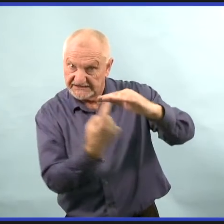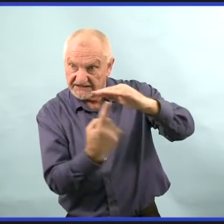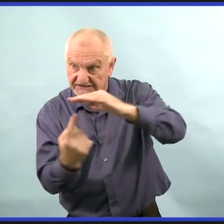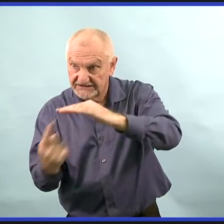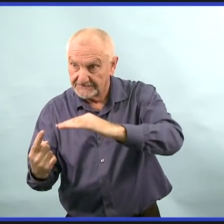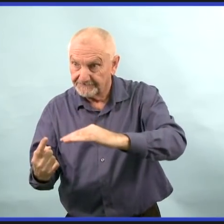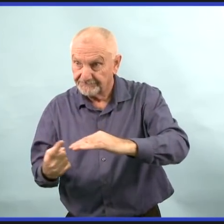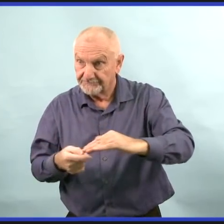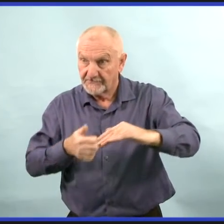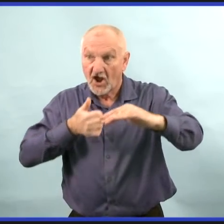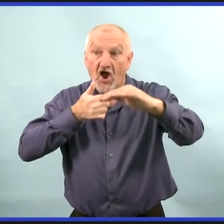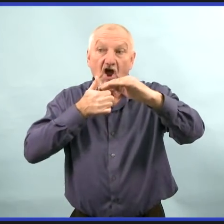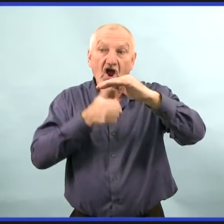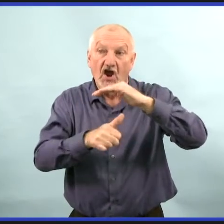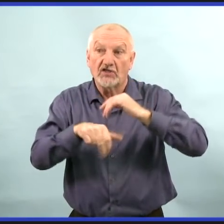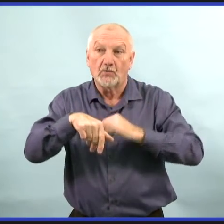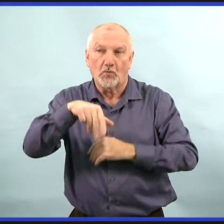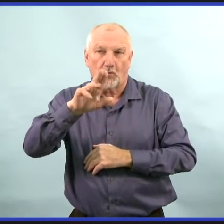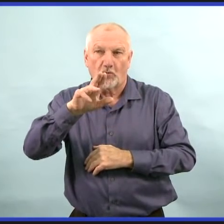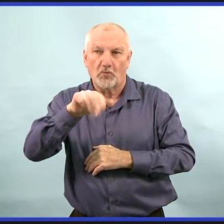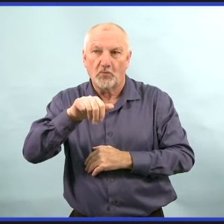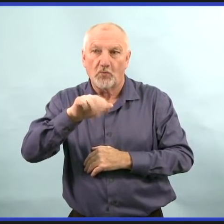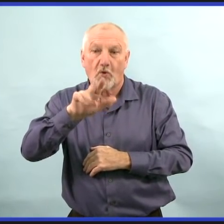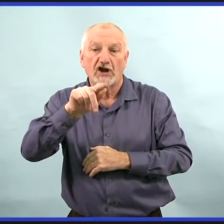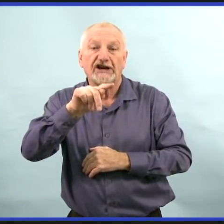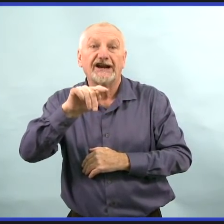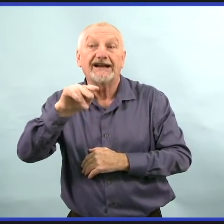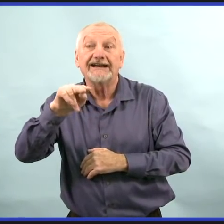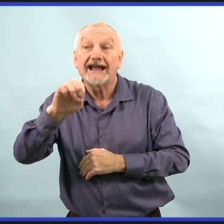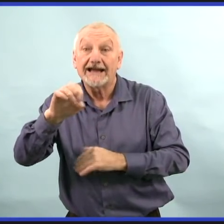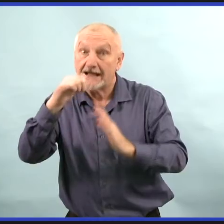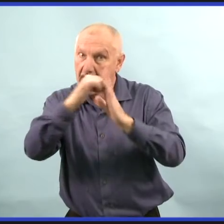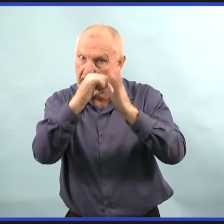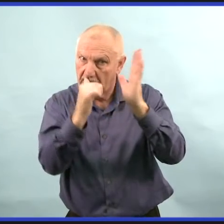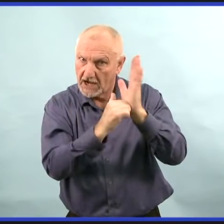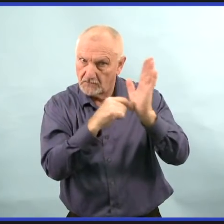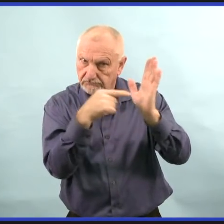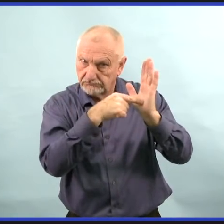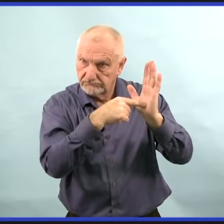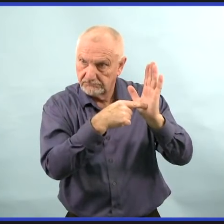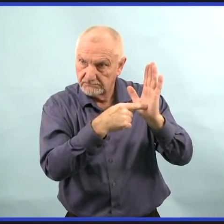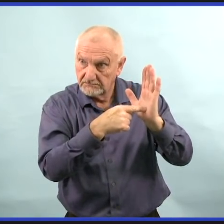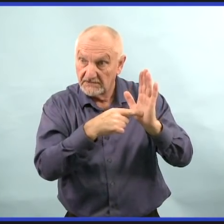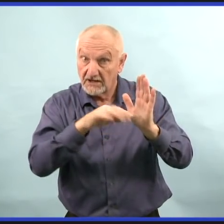uh manitoba is uh you know ensuring we're looking to see the proportion of these individuals